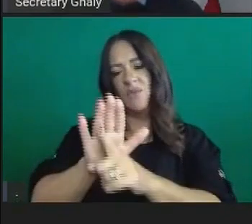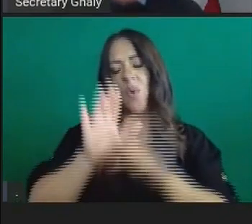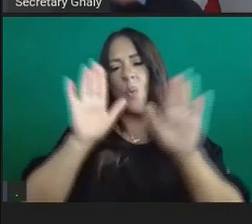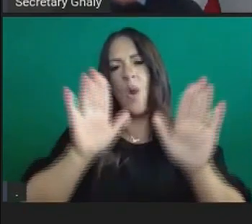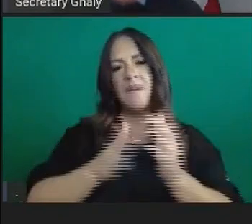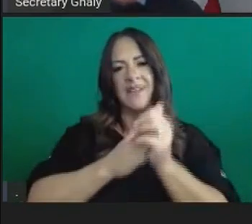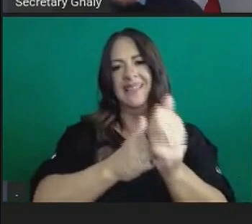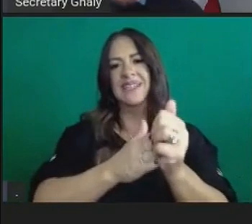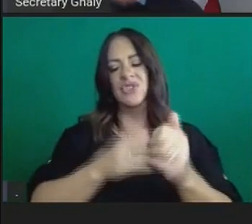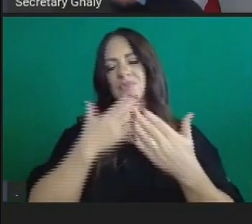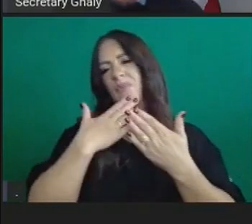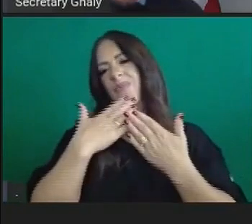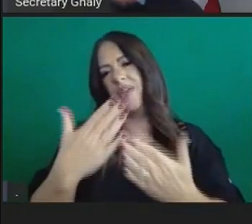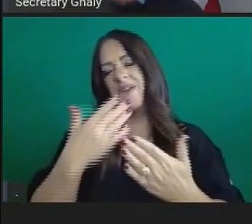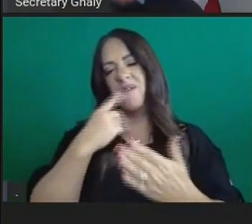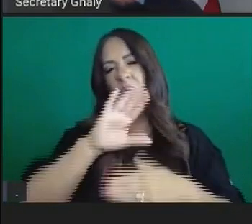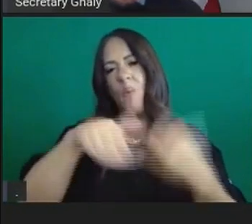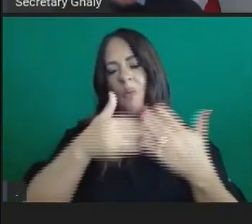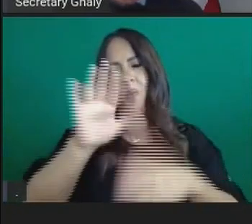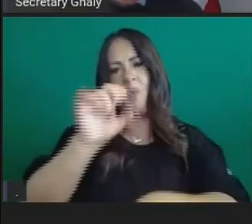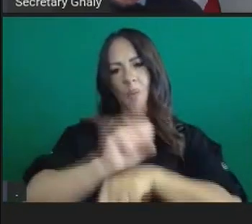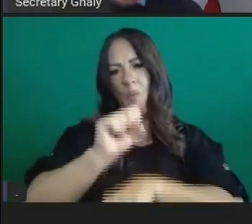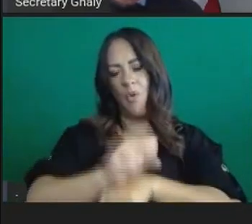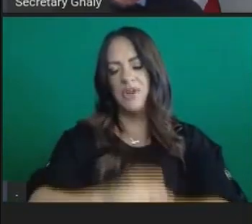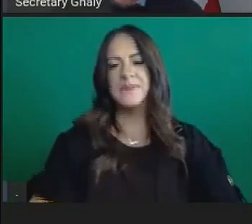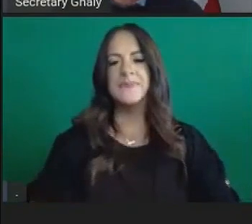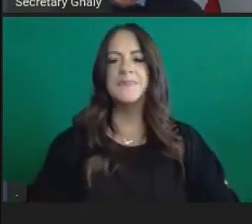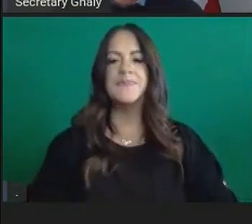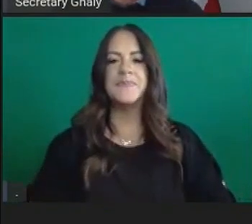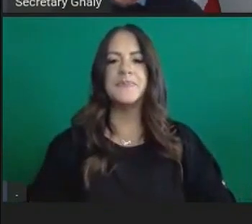PLAN FOR AGING AND A NUMBER OF OTHER EFFORTS, CALIFORNIA'S BETTER BECAUSE OF YOUR LEADERSHIP.